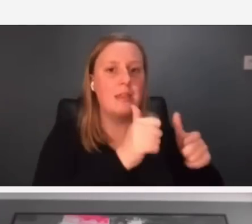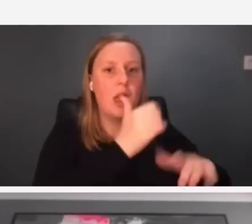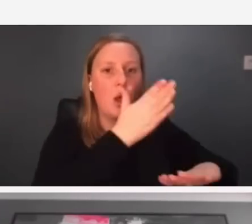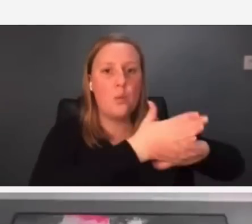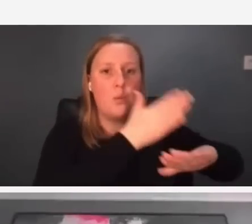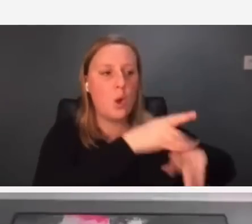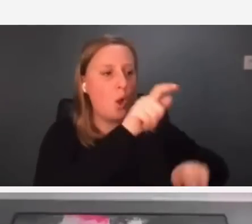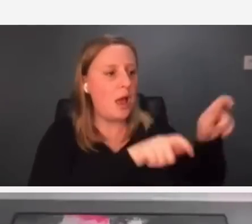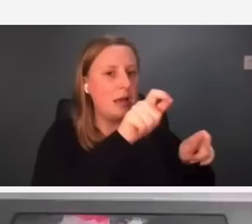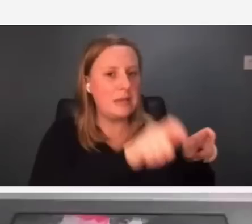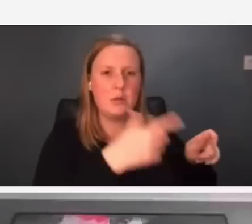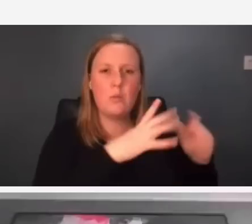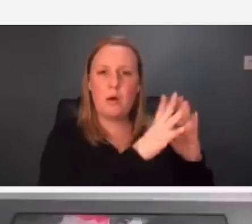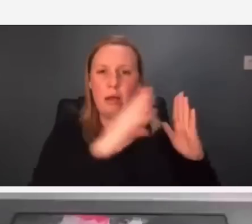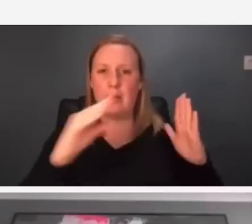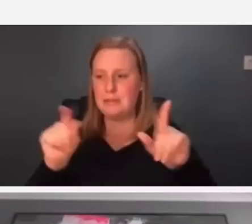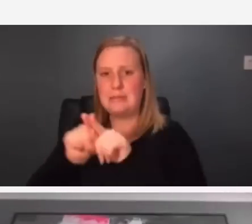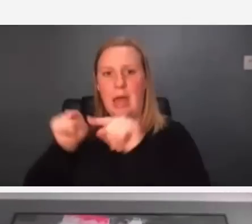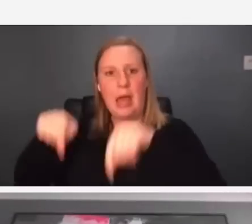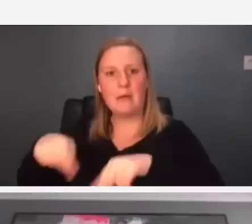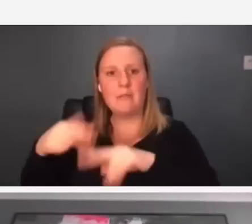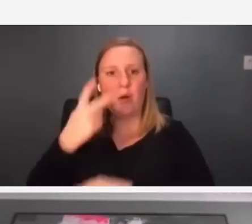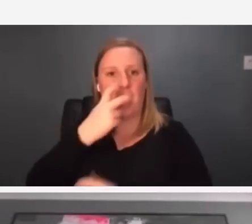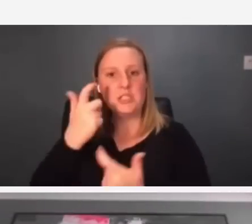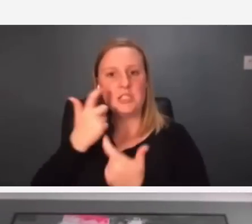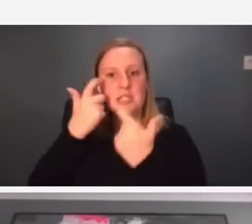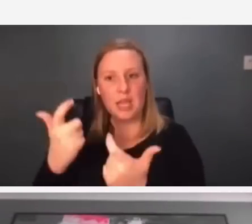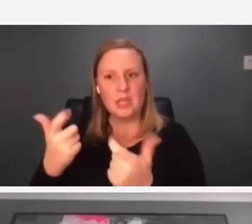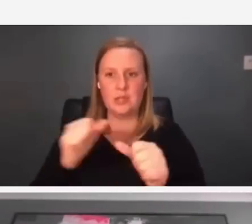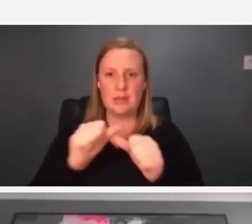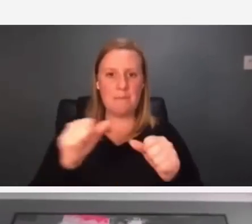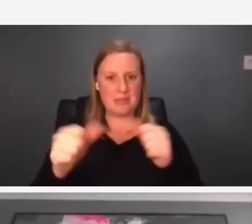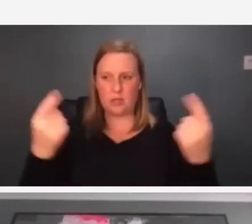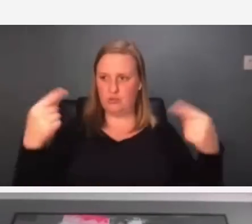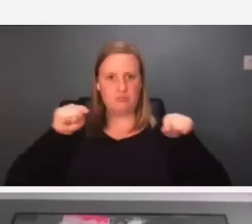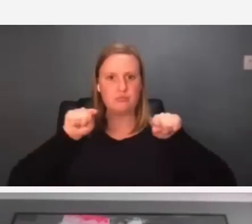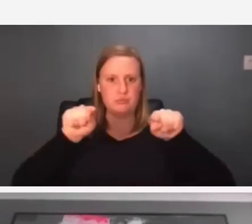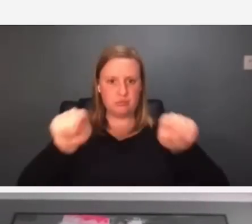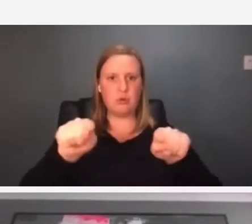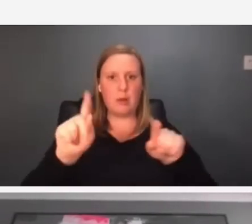the NDIS to see how we can better align. And I'm sure Gill has a few things to say about that